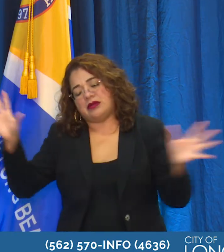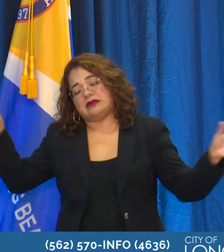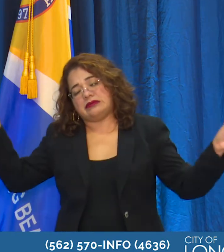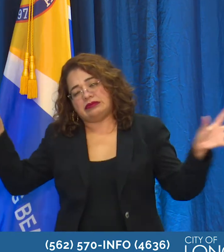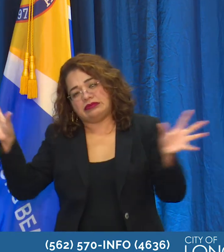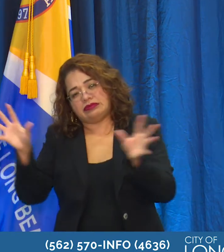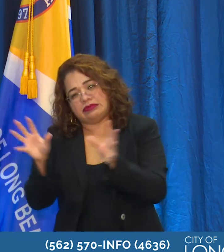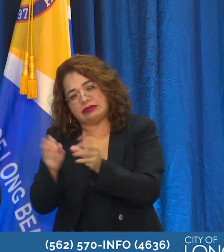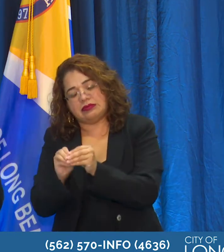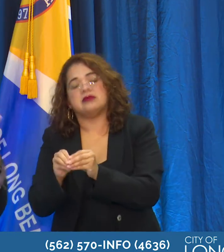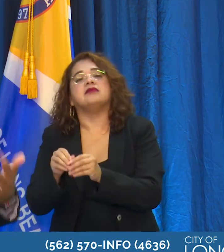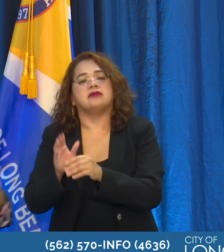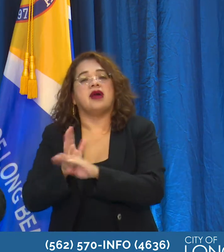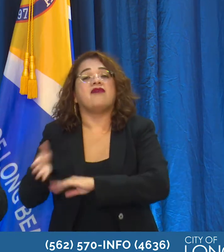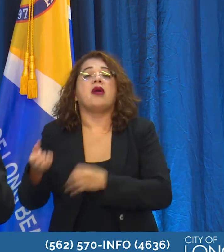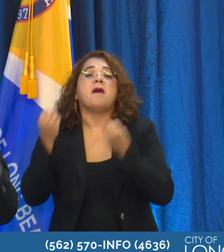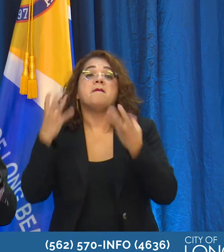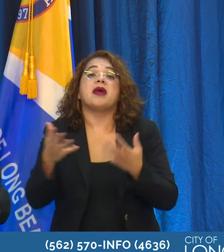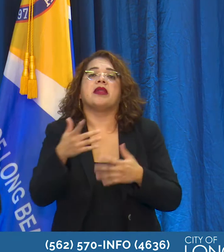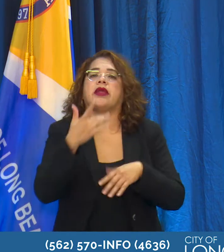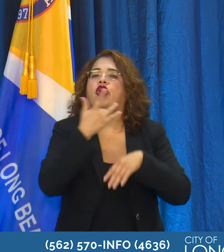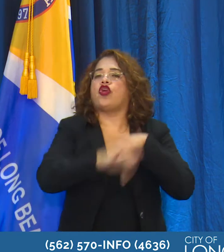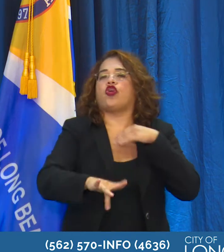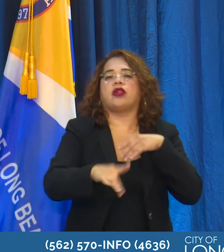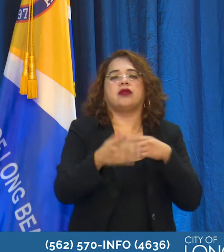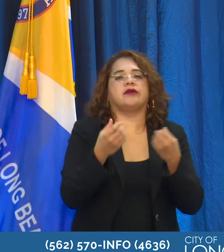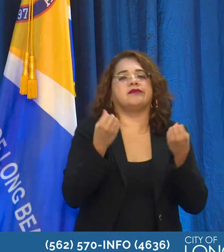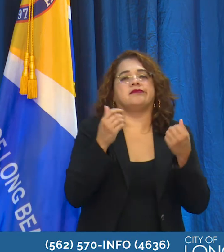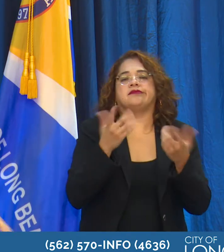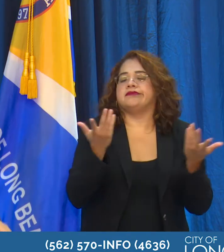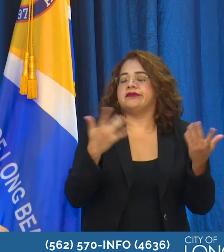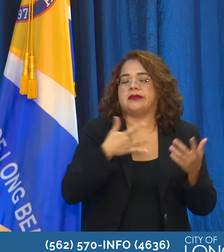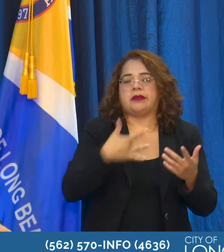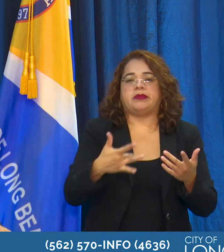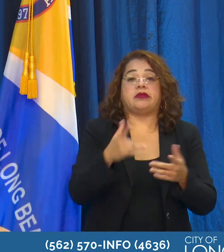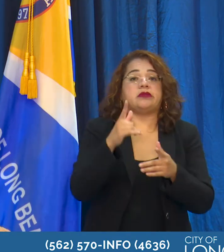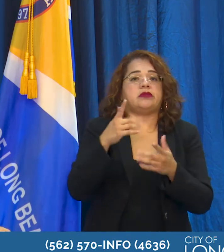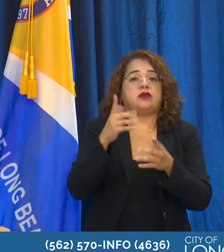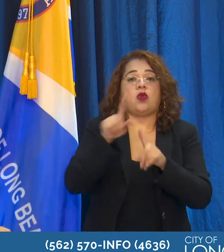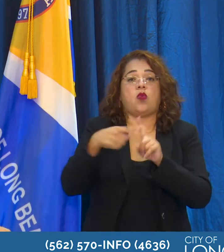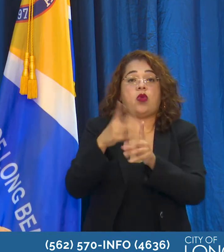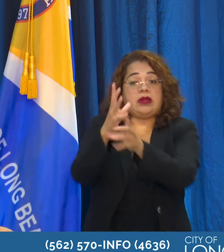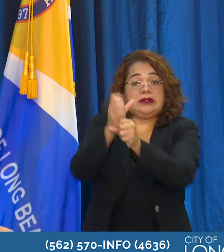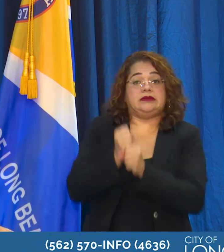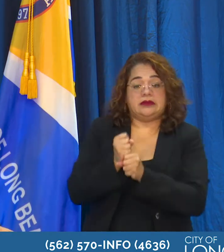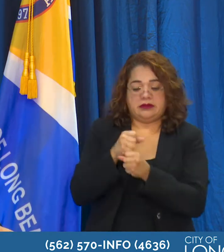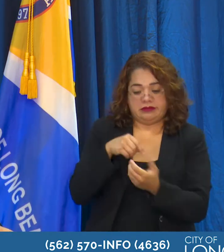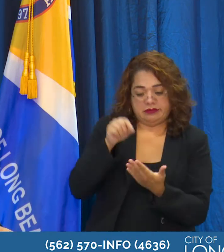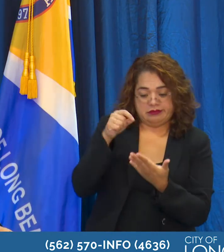a lot of folks will vote early and most do. Most vote obviously once they receive their ballot or in the weeks prior to the election